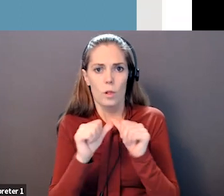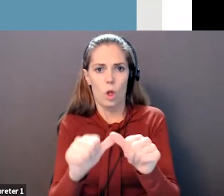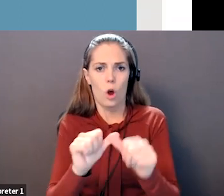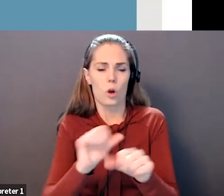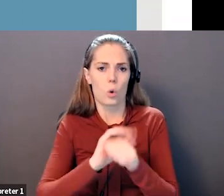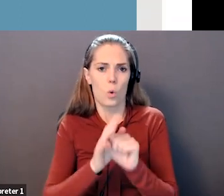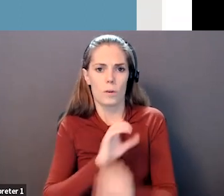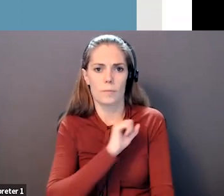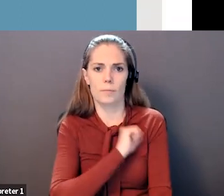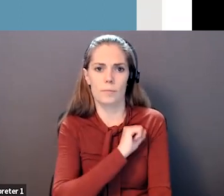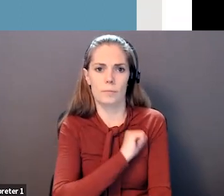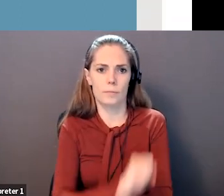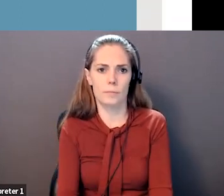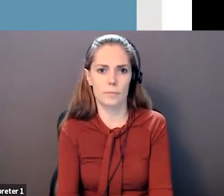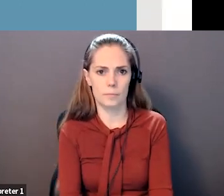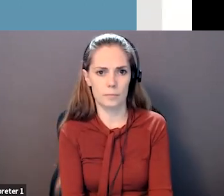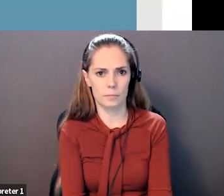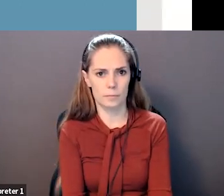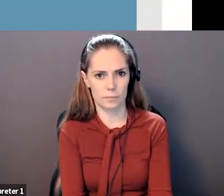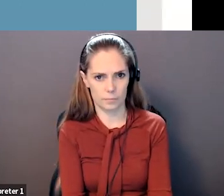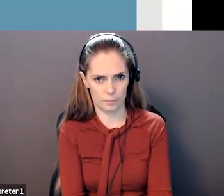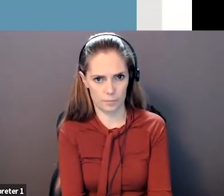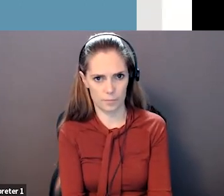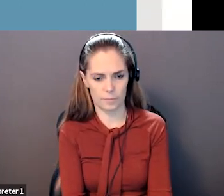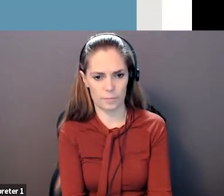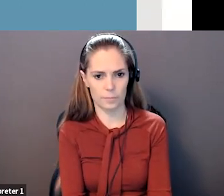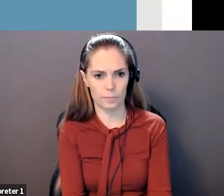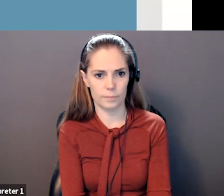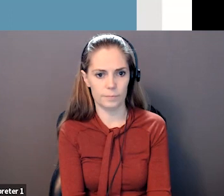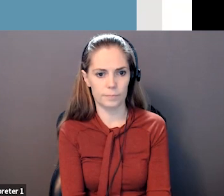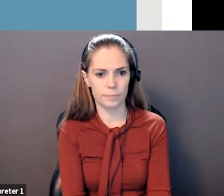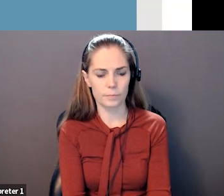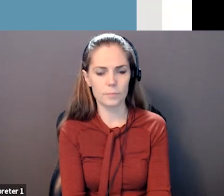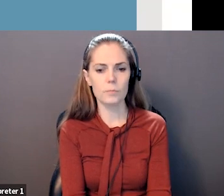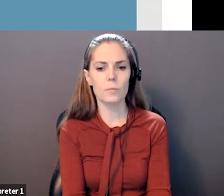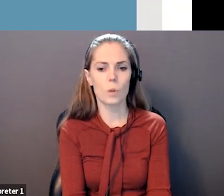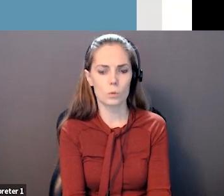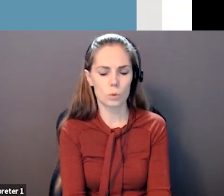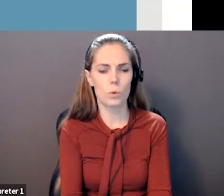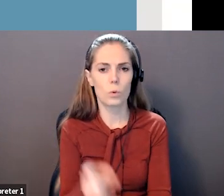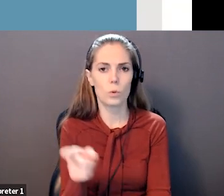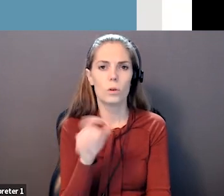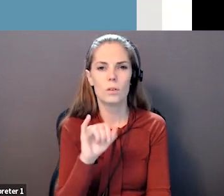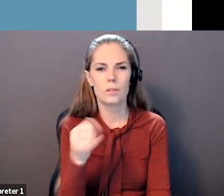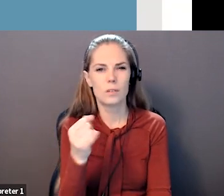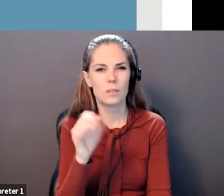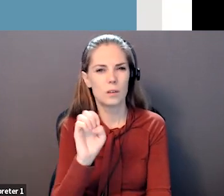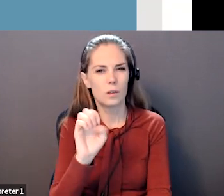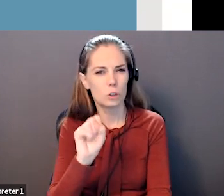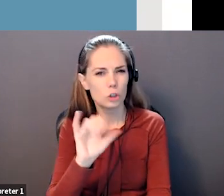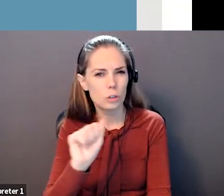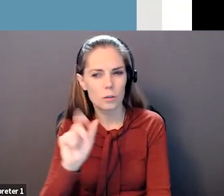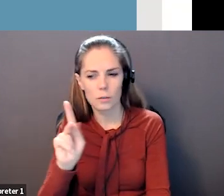So like what Jessica and Kiera said, synchronology is pretty consistent with what we're seeing